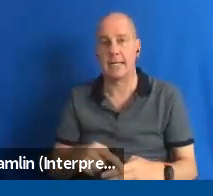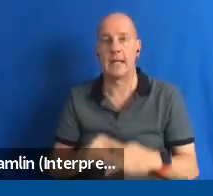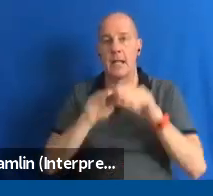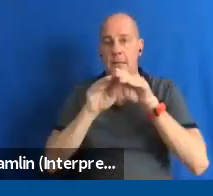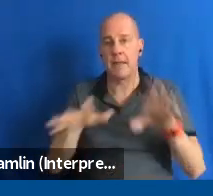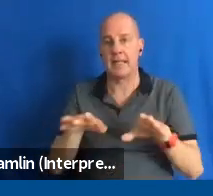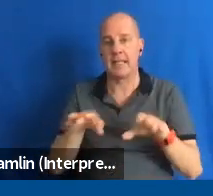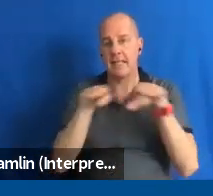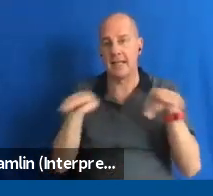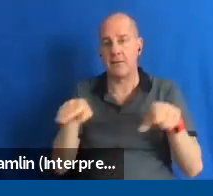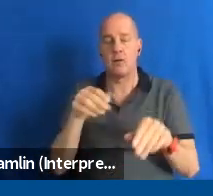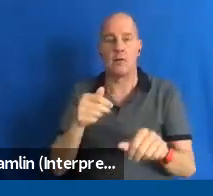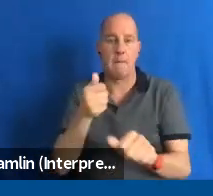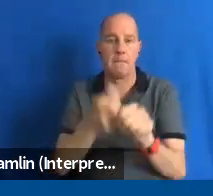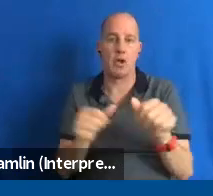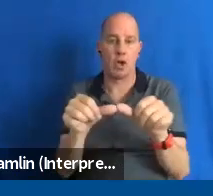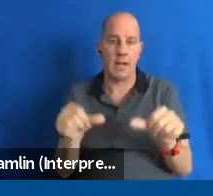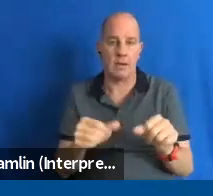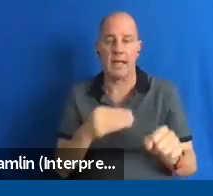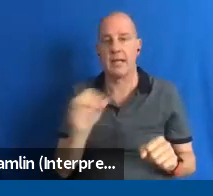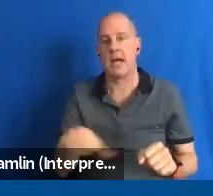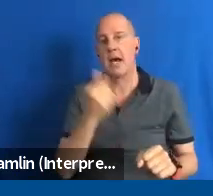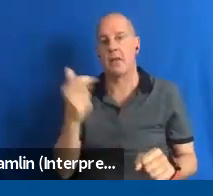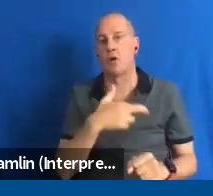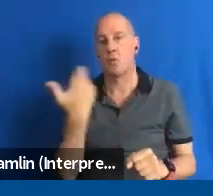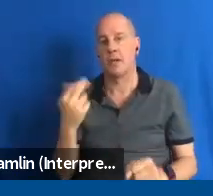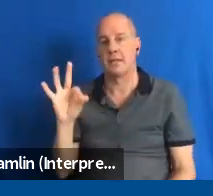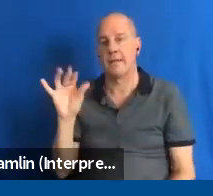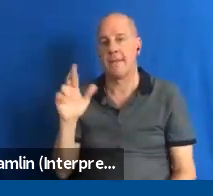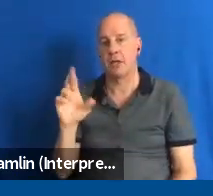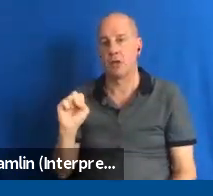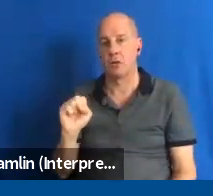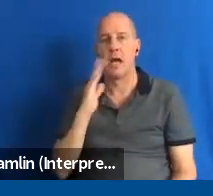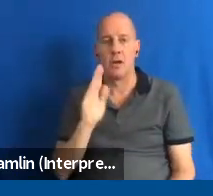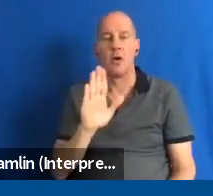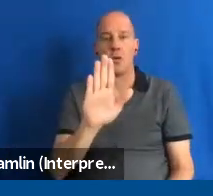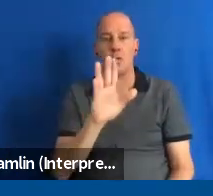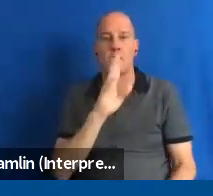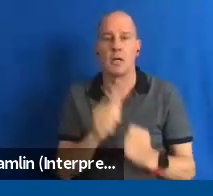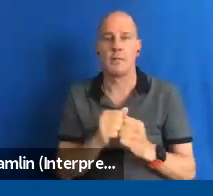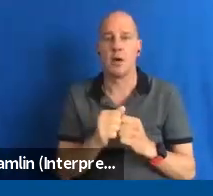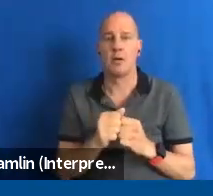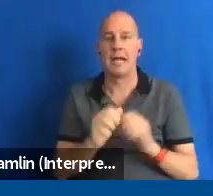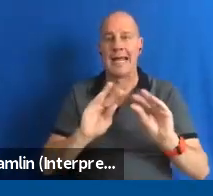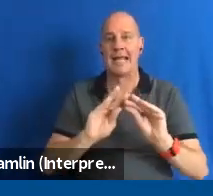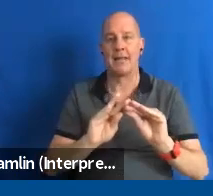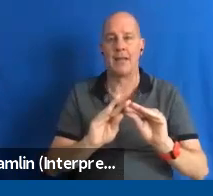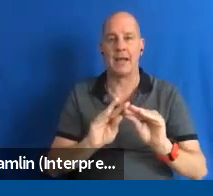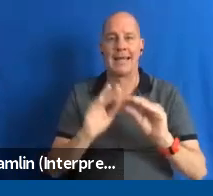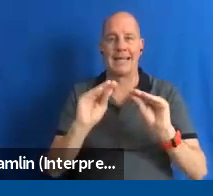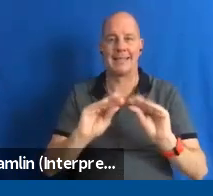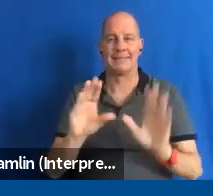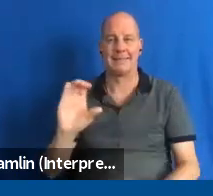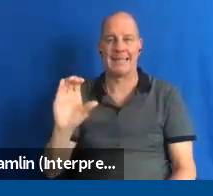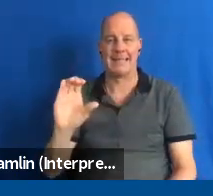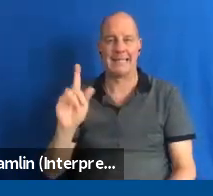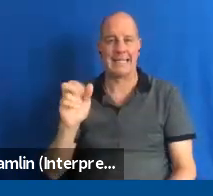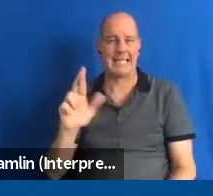factors. I know the question is about clear face masks, and what I can say there is, you know,